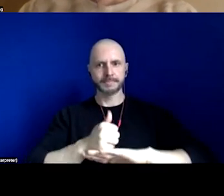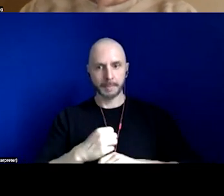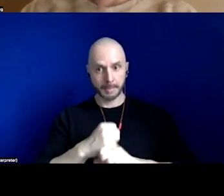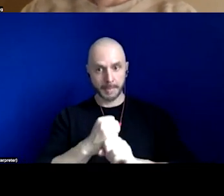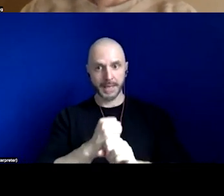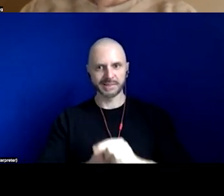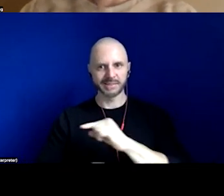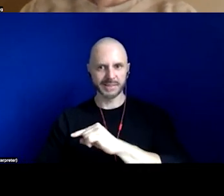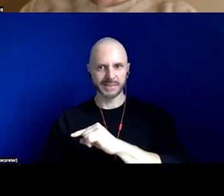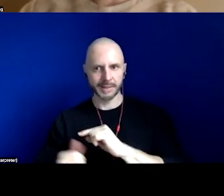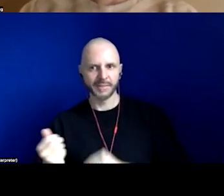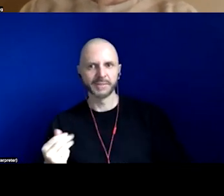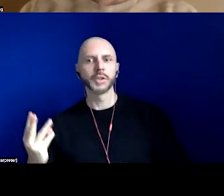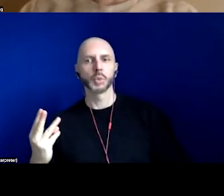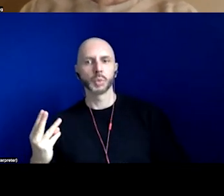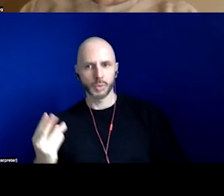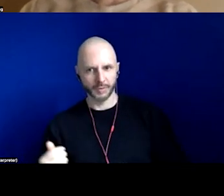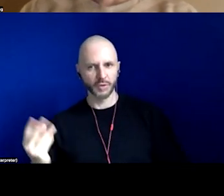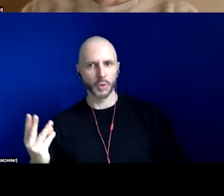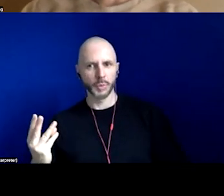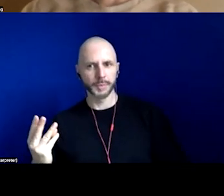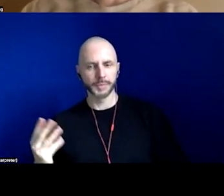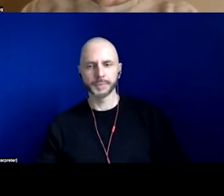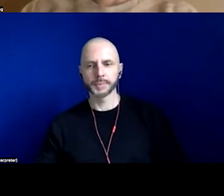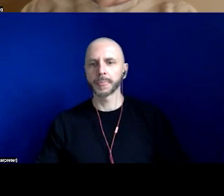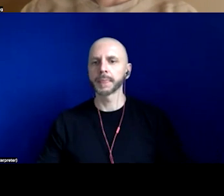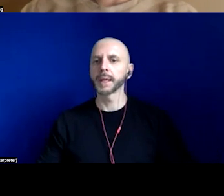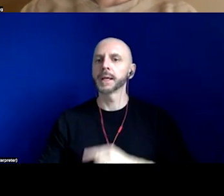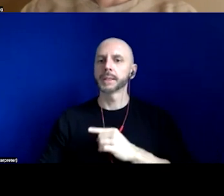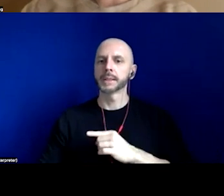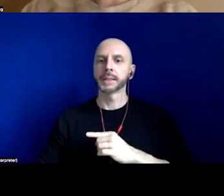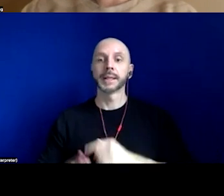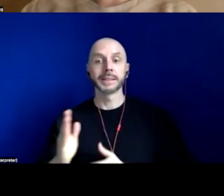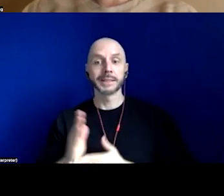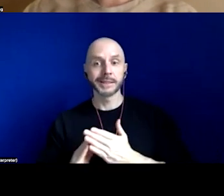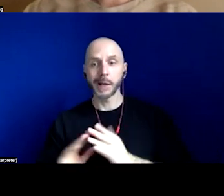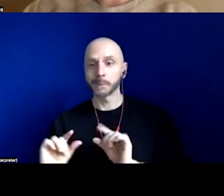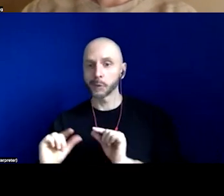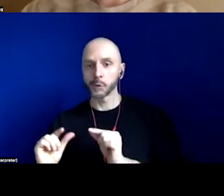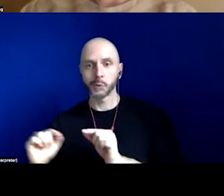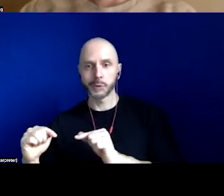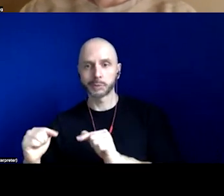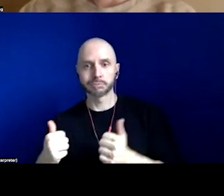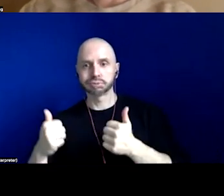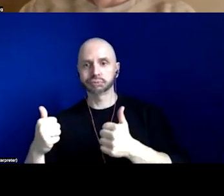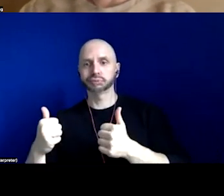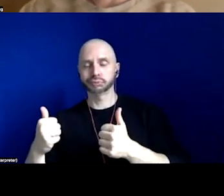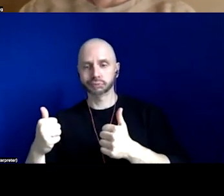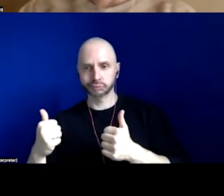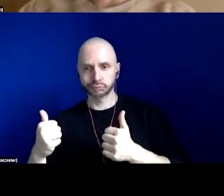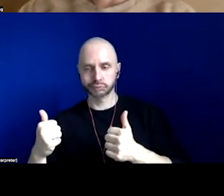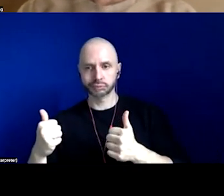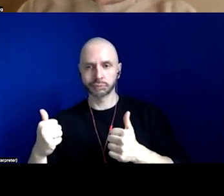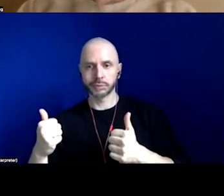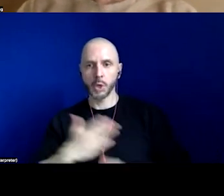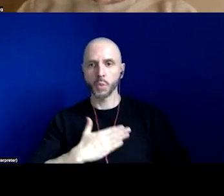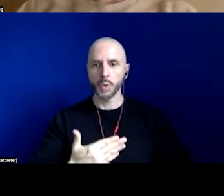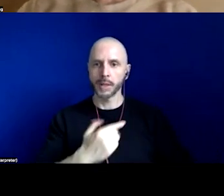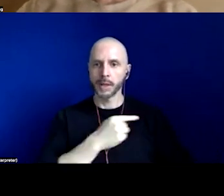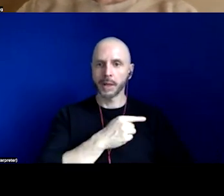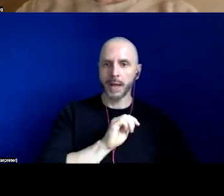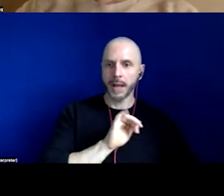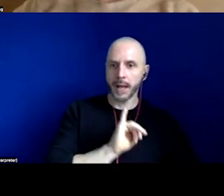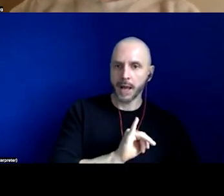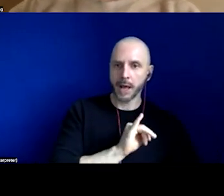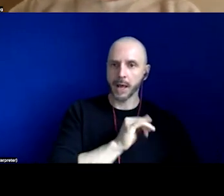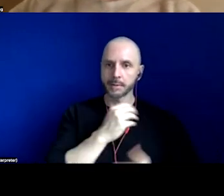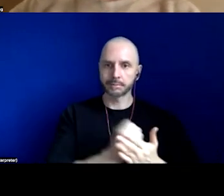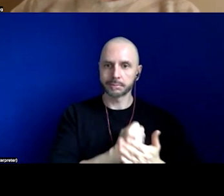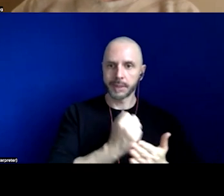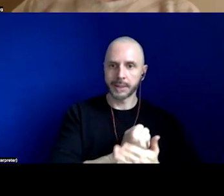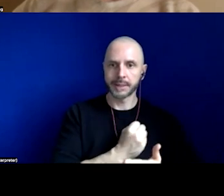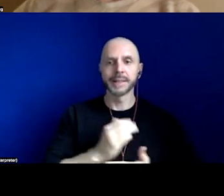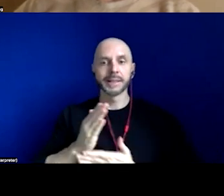reluctant to use AI tools. The next one might be huge champions of it. So, yeah, we've had